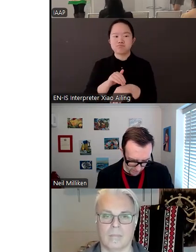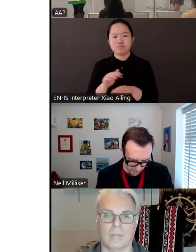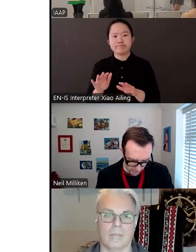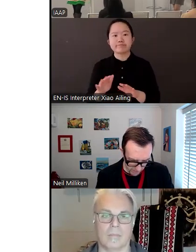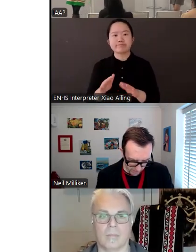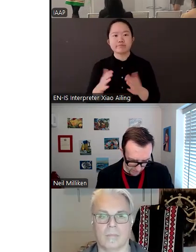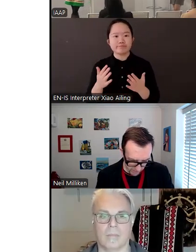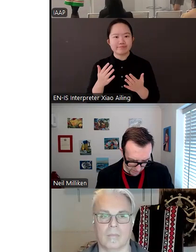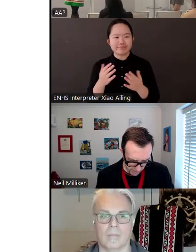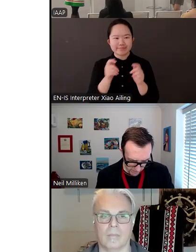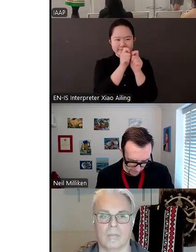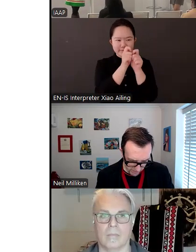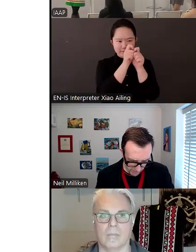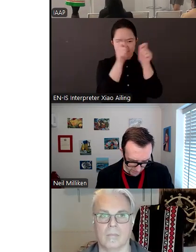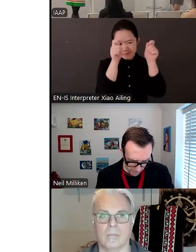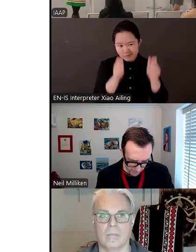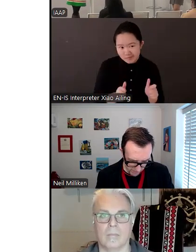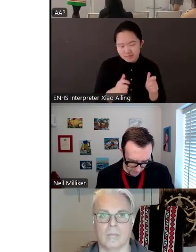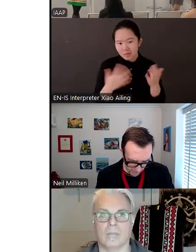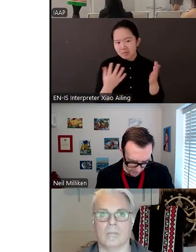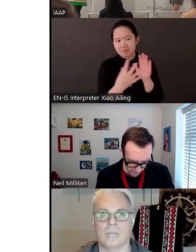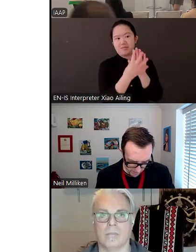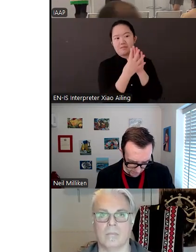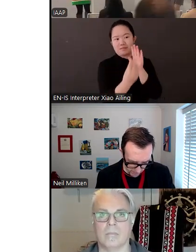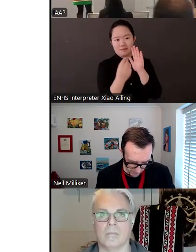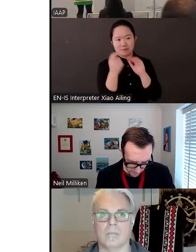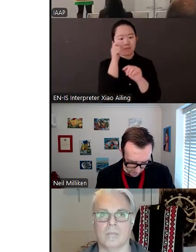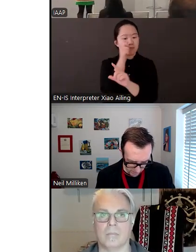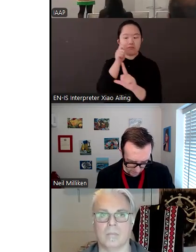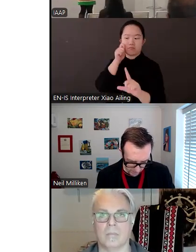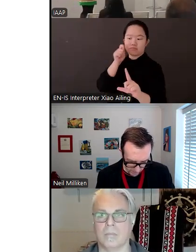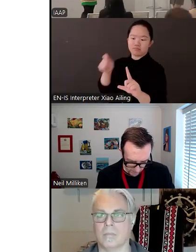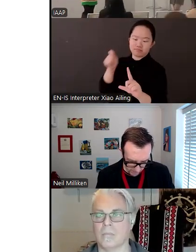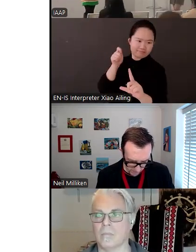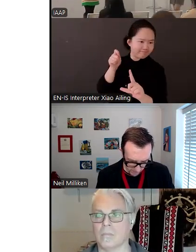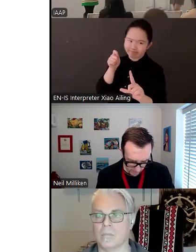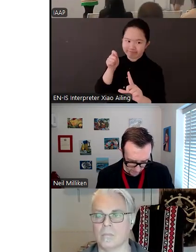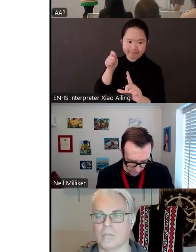frameworks of understanding disability in this very essence, I think from a sociological point of view that's very important.